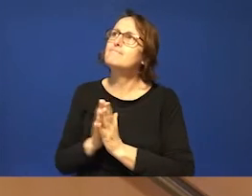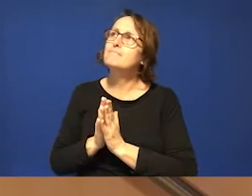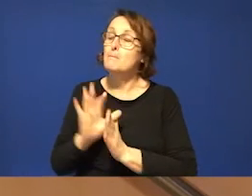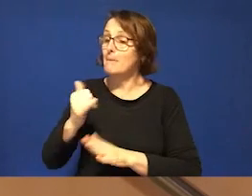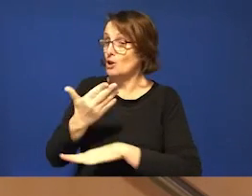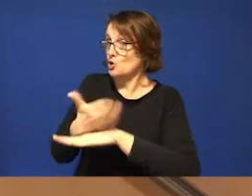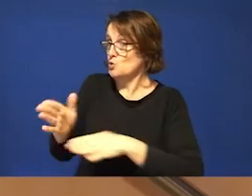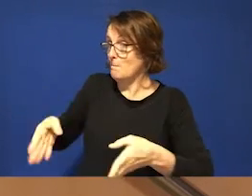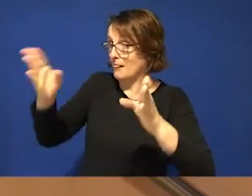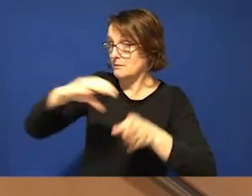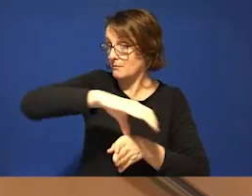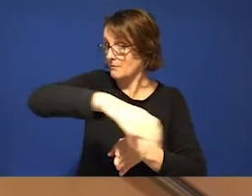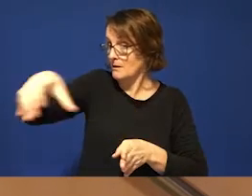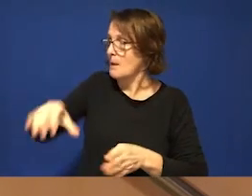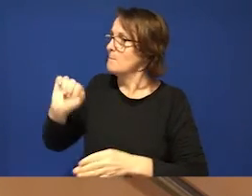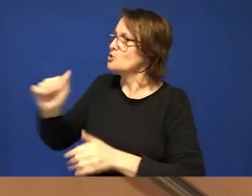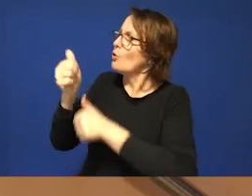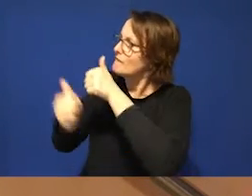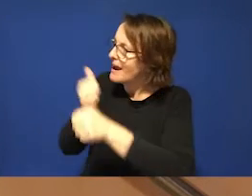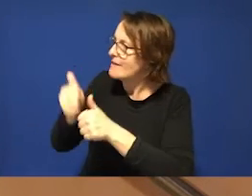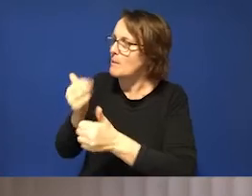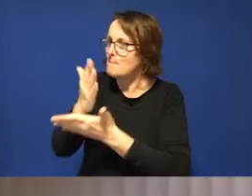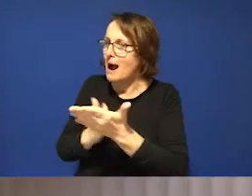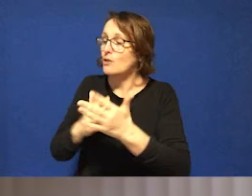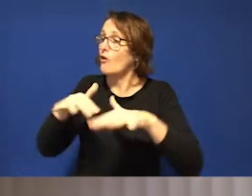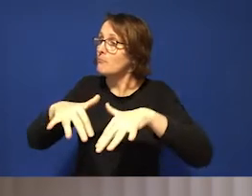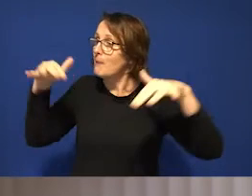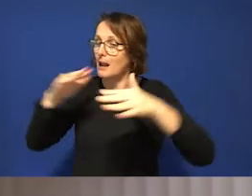It can be the old one, but what is your favorite part of parliament house that entirety?